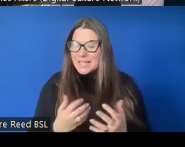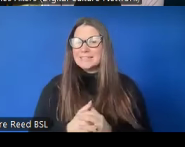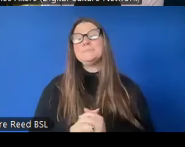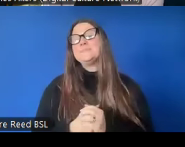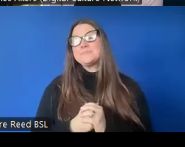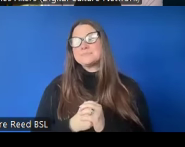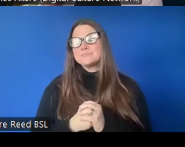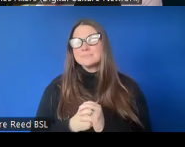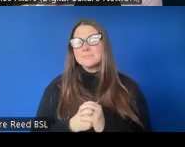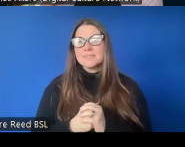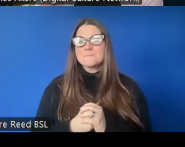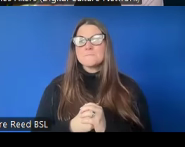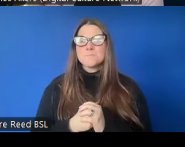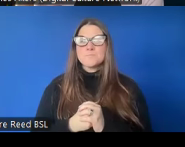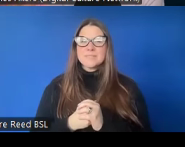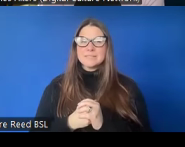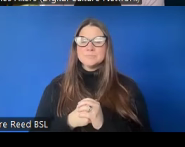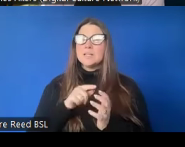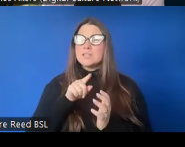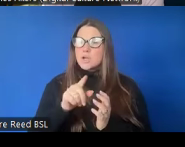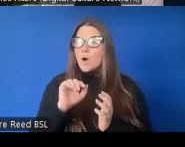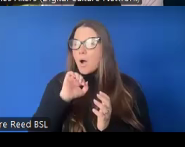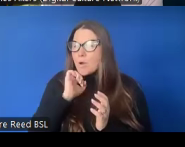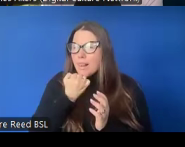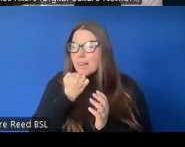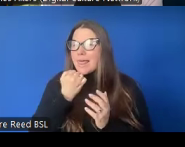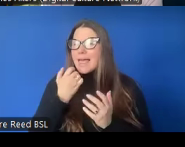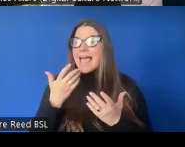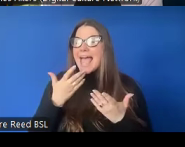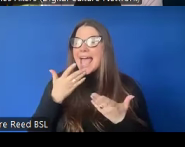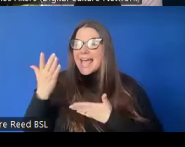What we're going to go through I'm going to explain in a second, but do remember that we're here for you.